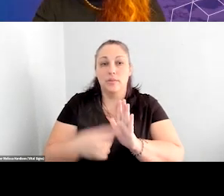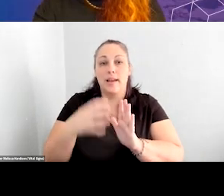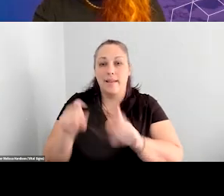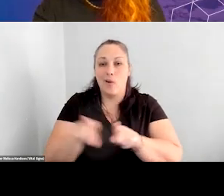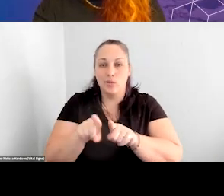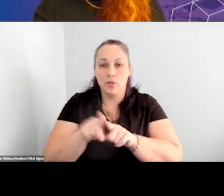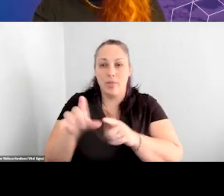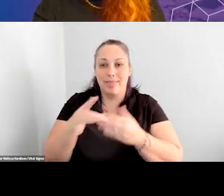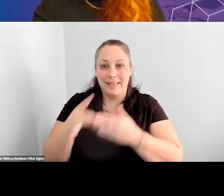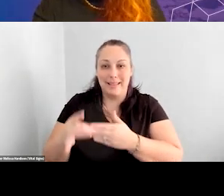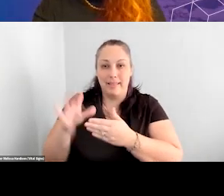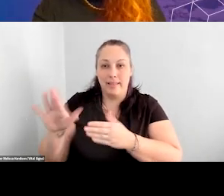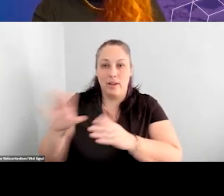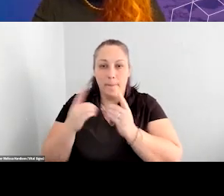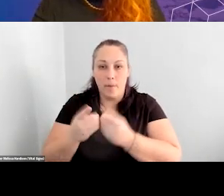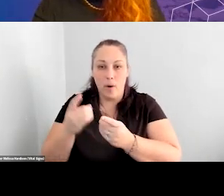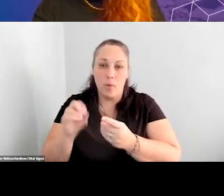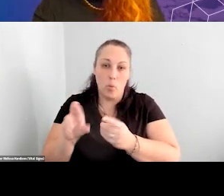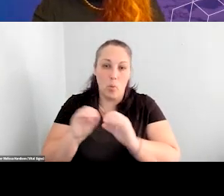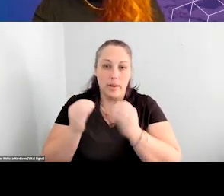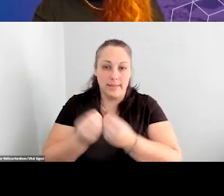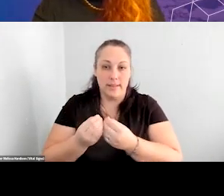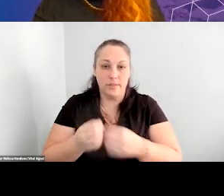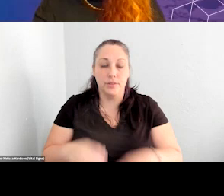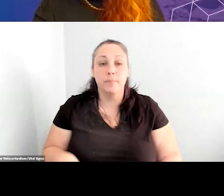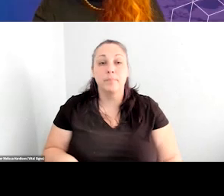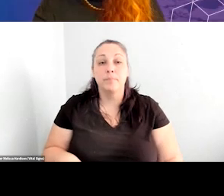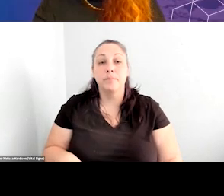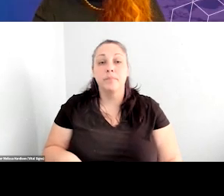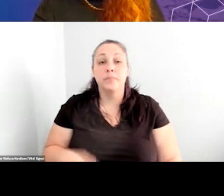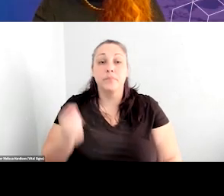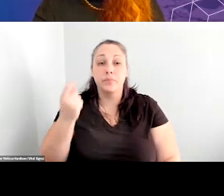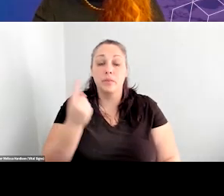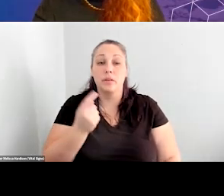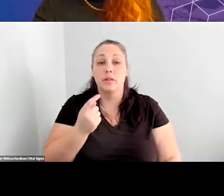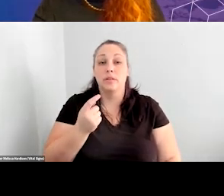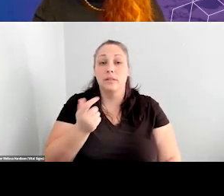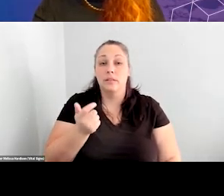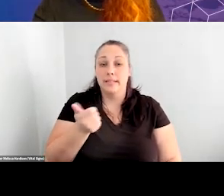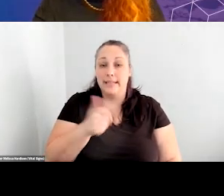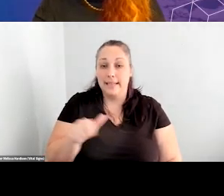Activities pursued by early career faculty should build on a firm foundation for a lifetime